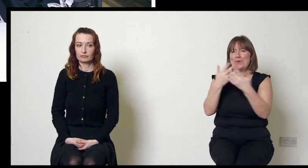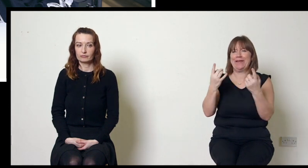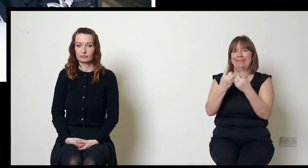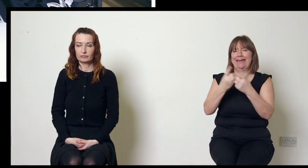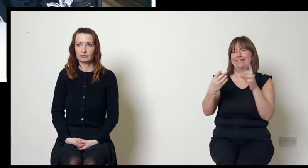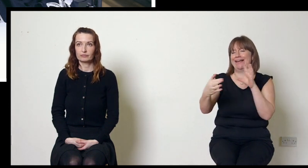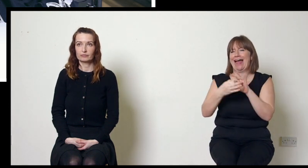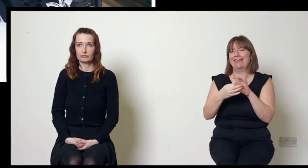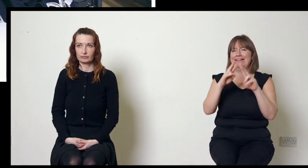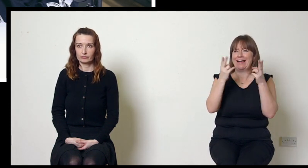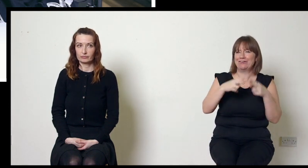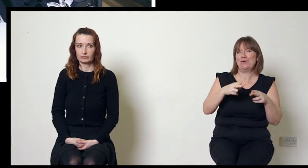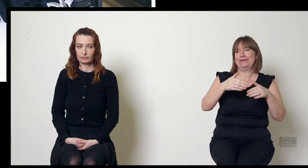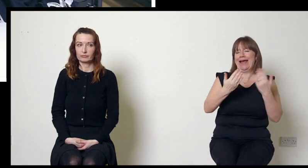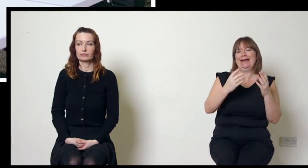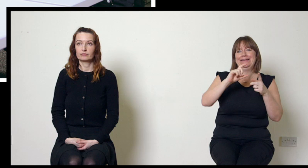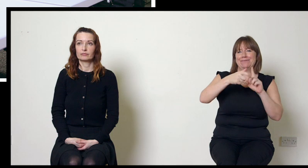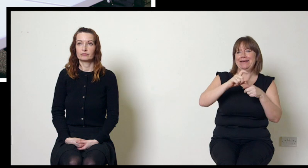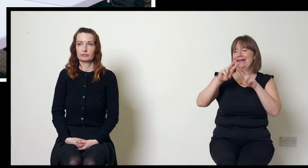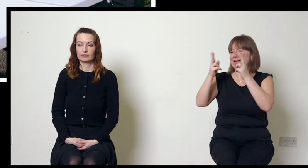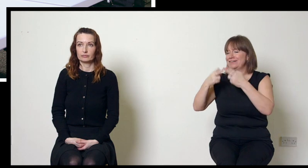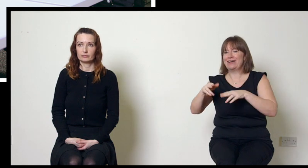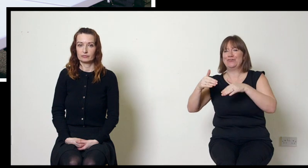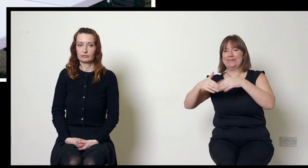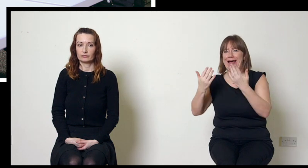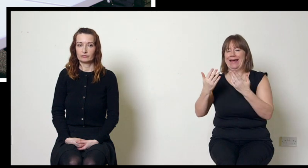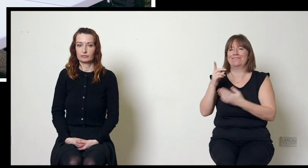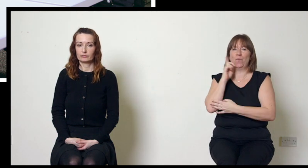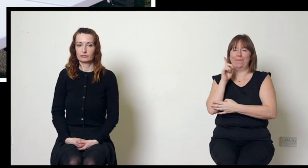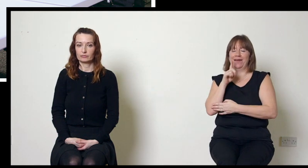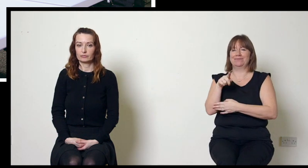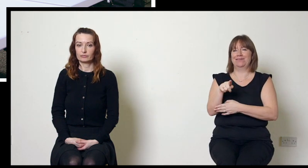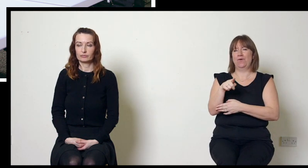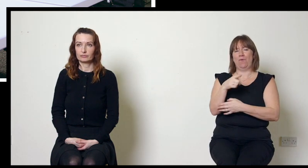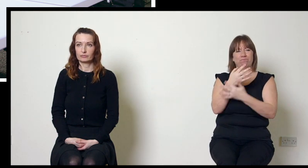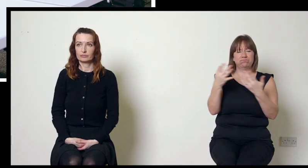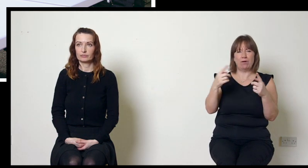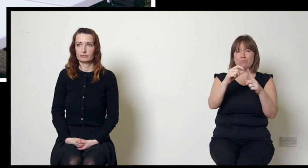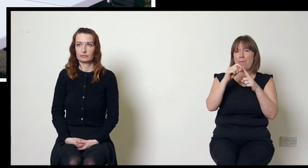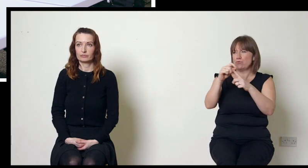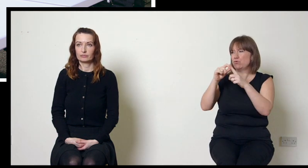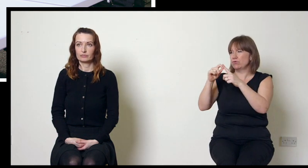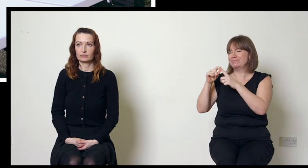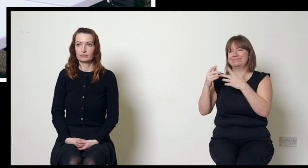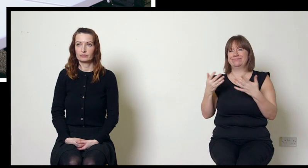and International Women's Day. And we got a whole load of proposals in. And I think in reading it through, we realised how maybe confusing